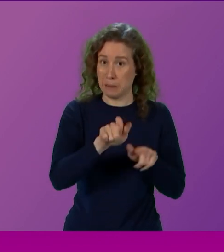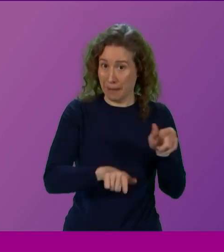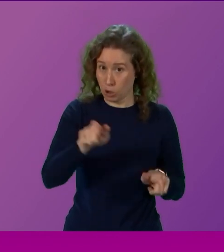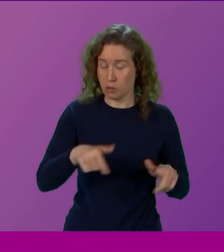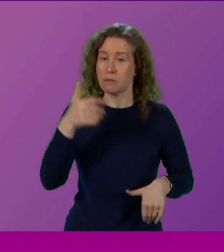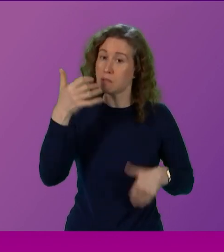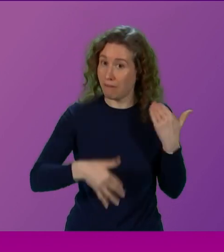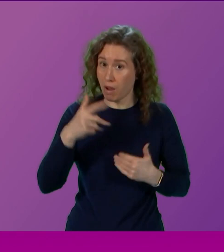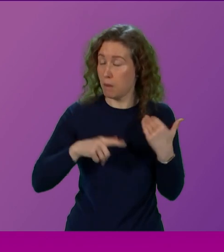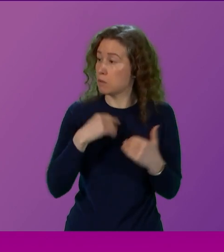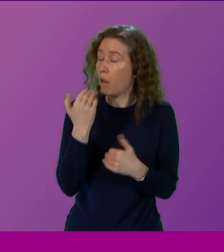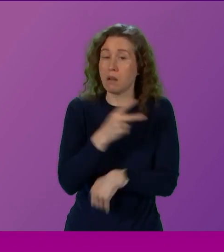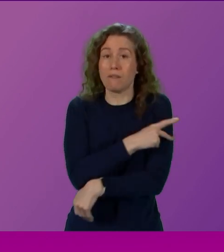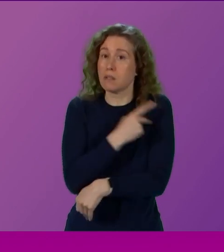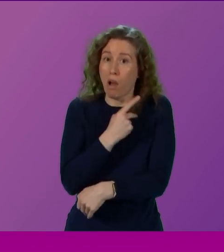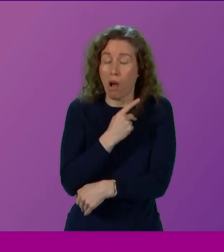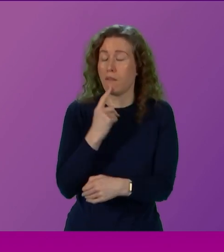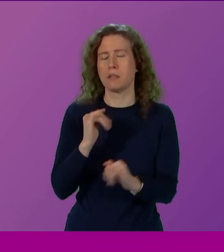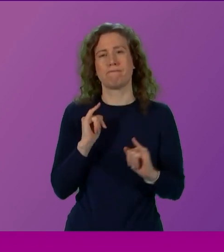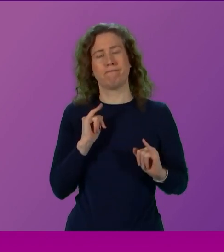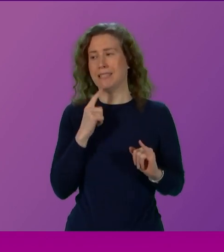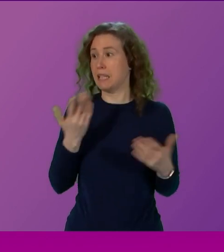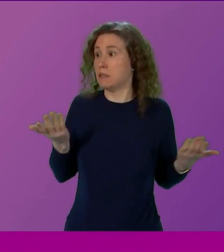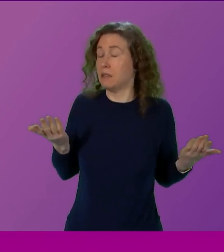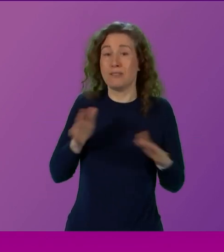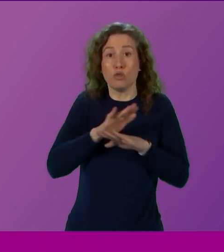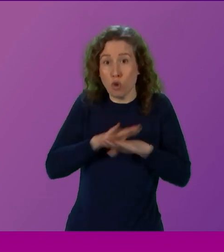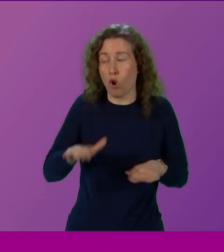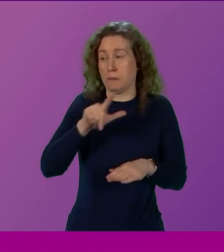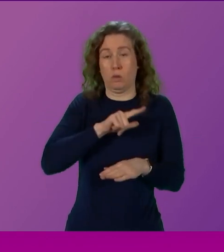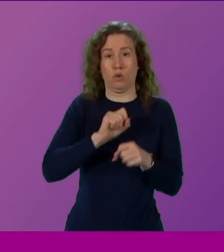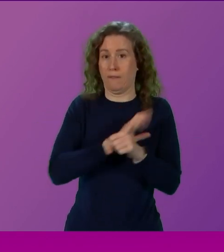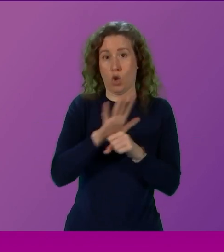and that he has had enough. Crucially, he says that those problems are not due to Covid. One